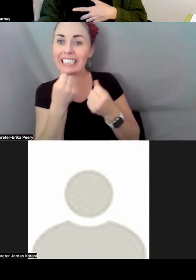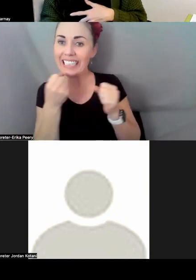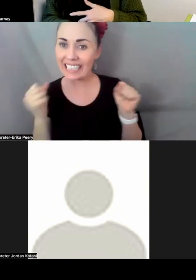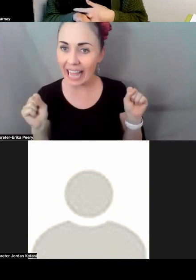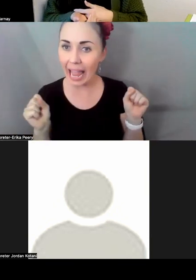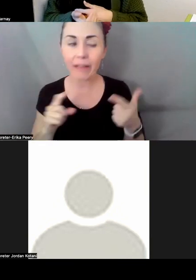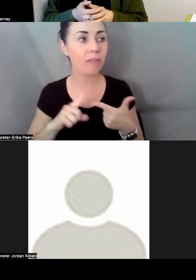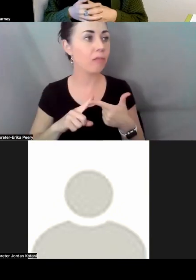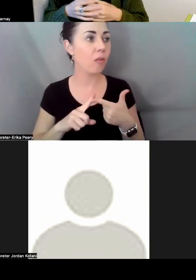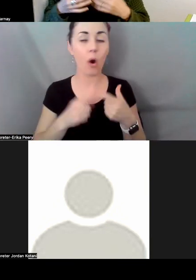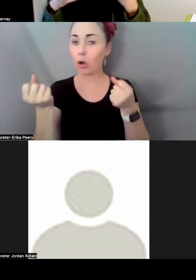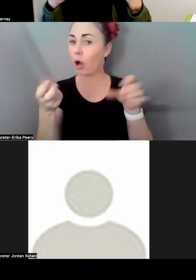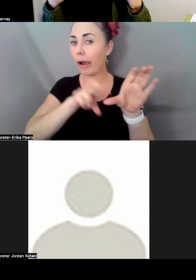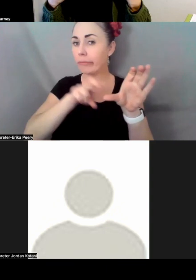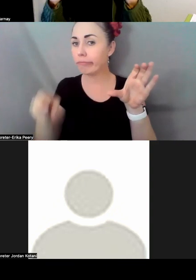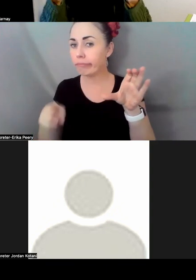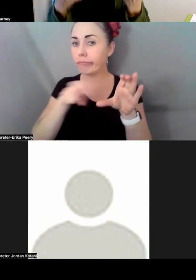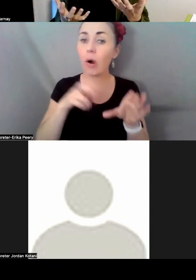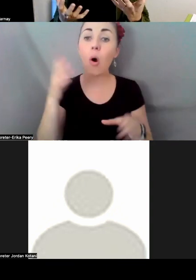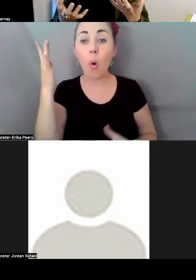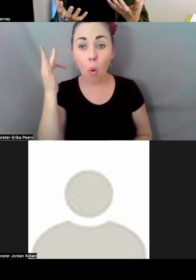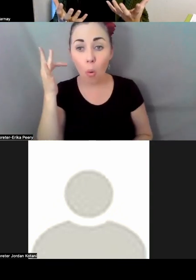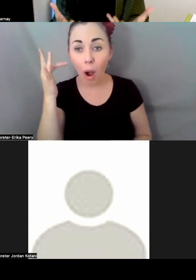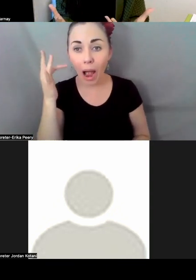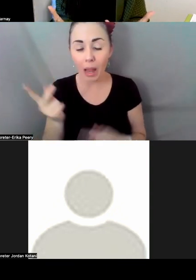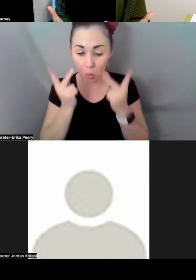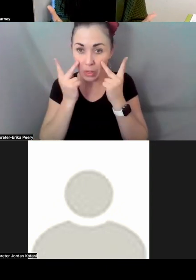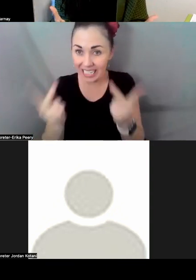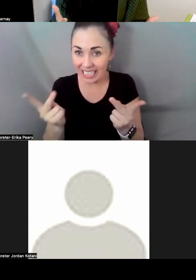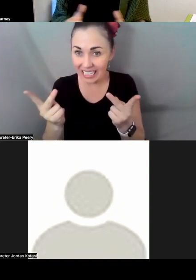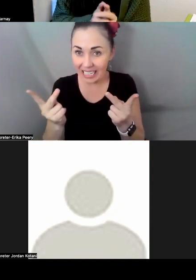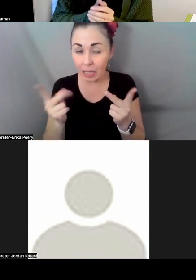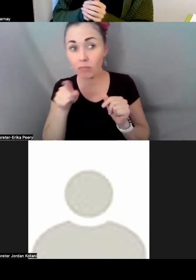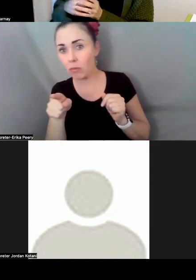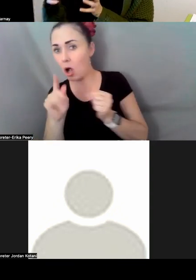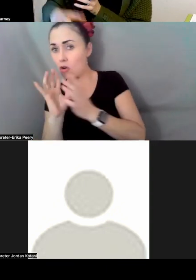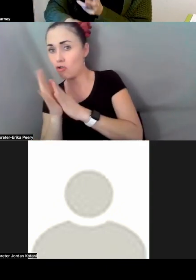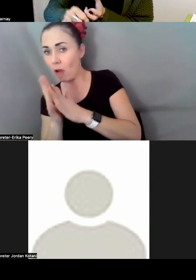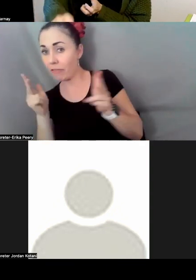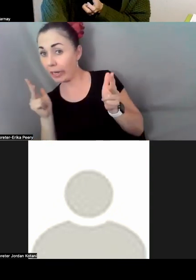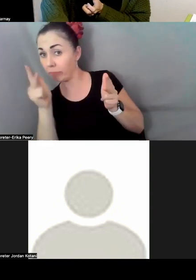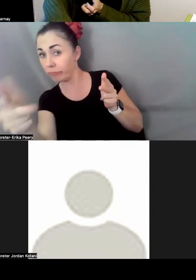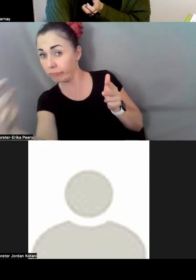get in out of a car because we can see if there's traffic nearby. We can see how